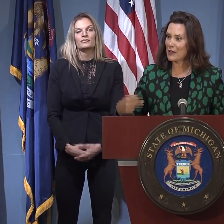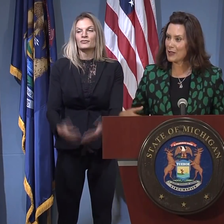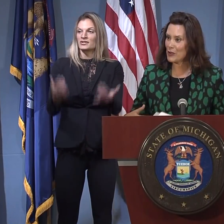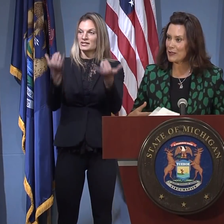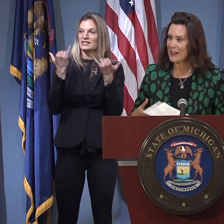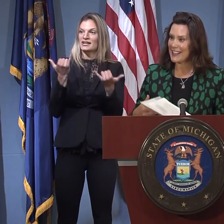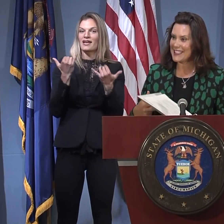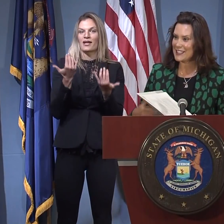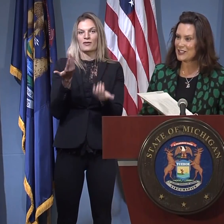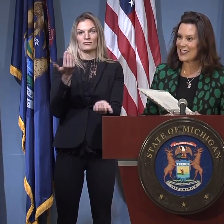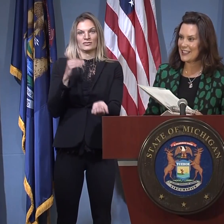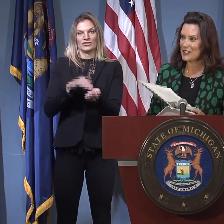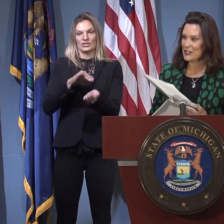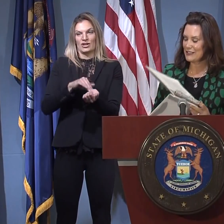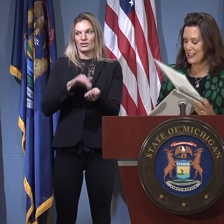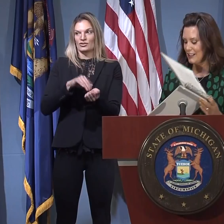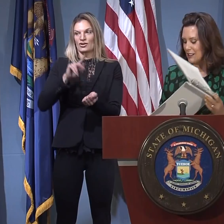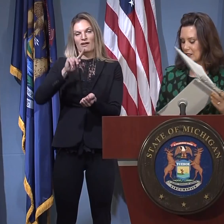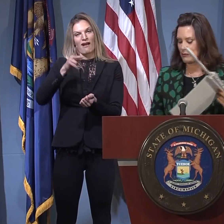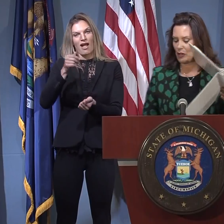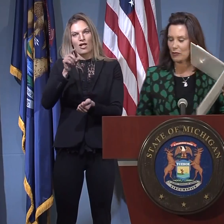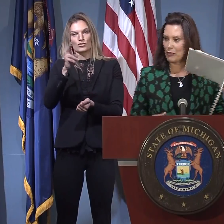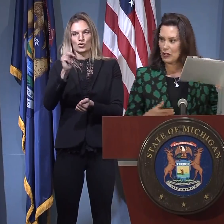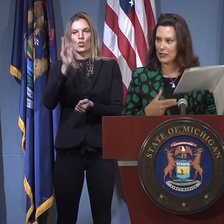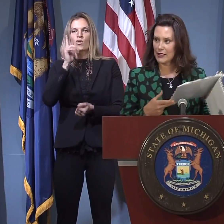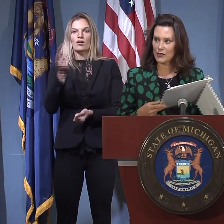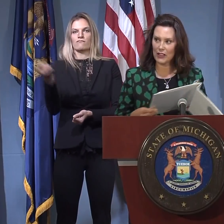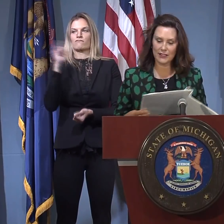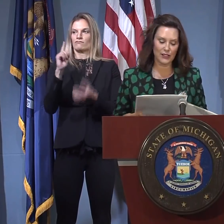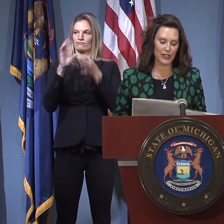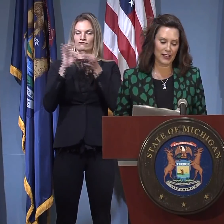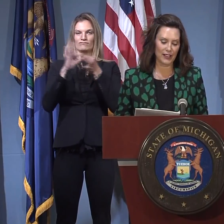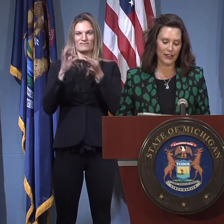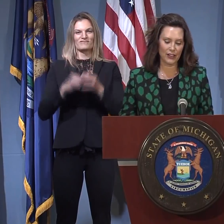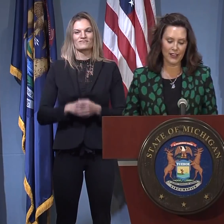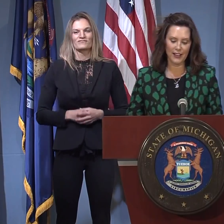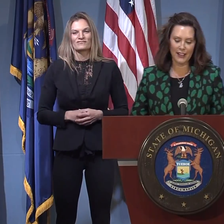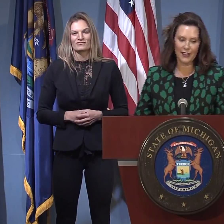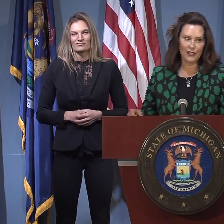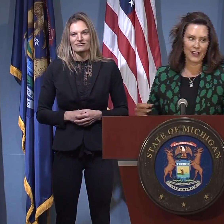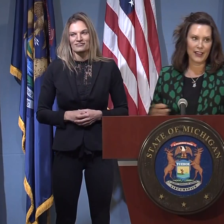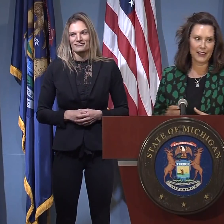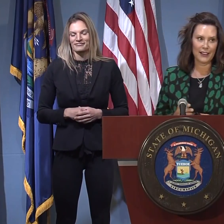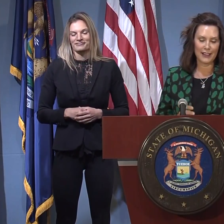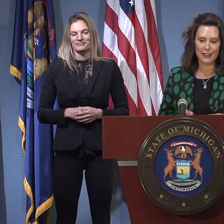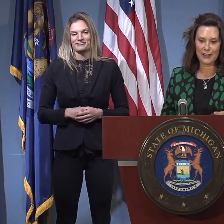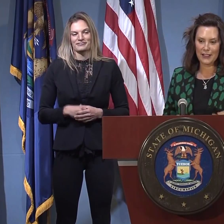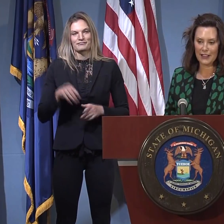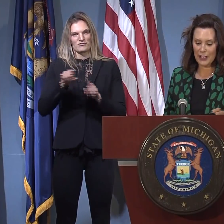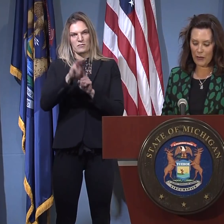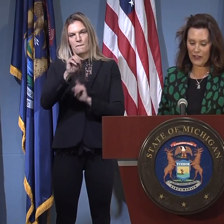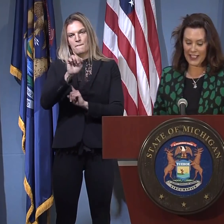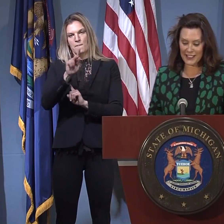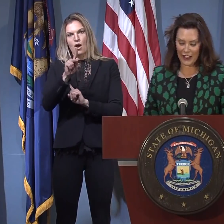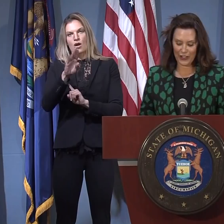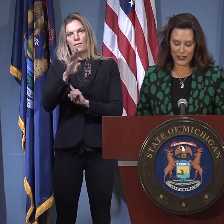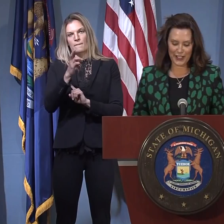IN AND HELPING SPREAD THE WORD ABOUT HOW IMPORTANT IT IS TO MASK UP. WITH THAT I WILL BE JOINED BY